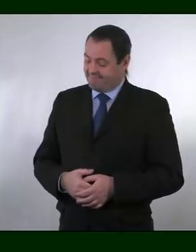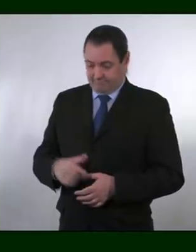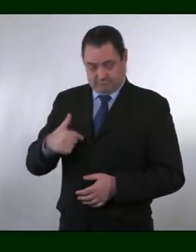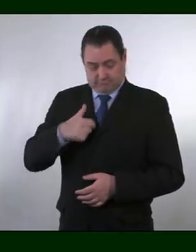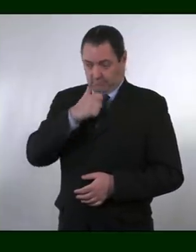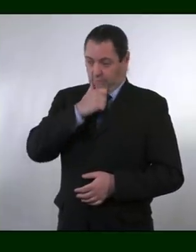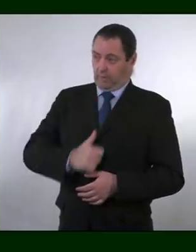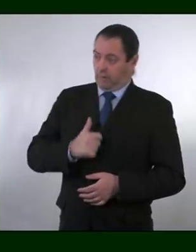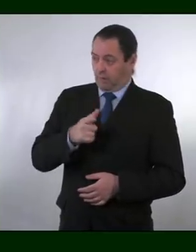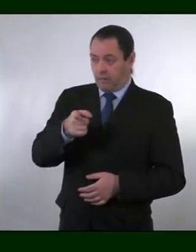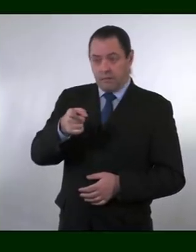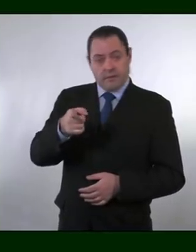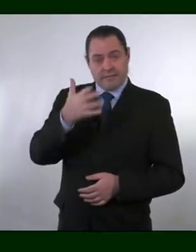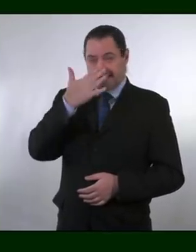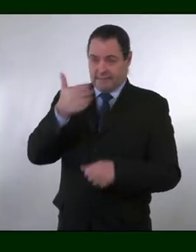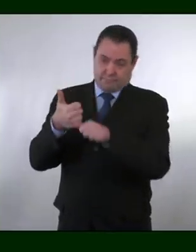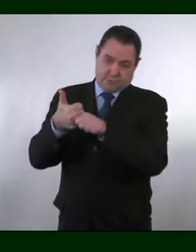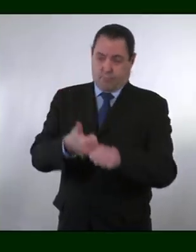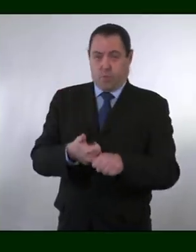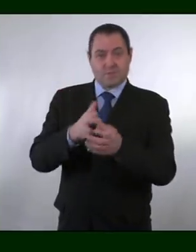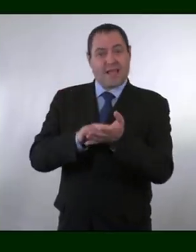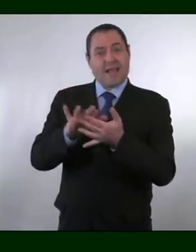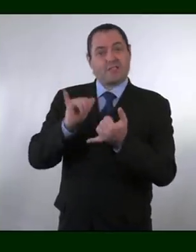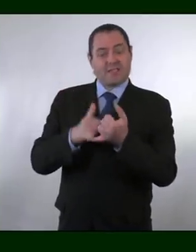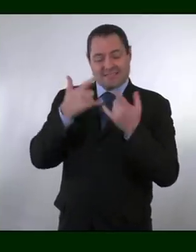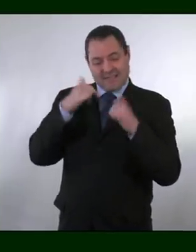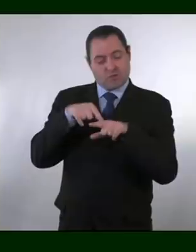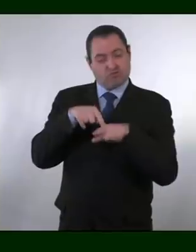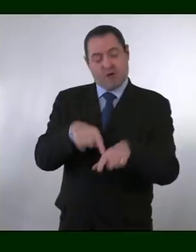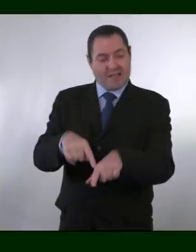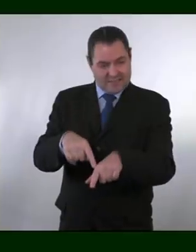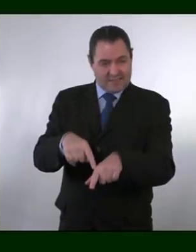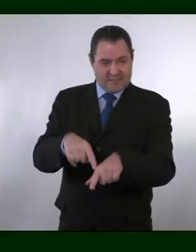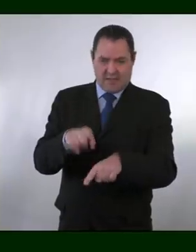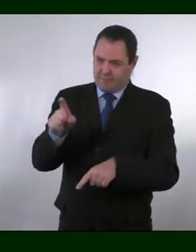now coming out in favour of NHS Test and Trace when he has continuously attacked it. In fact,